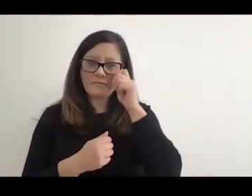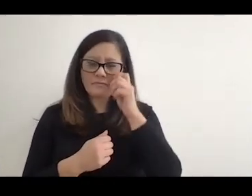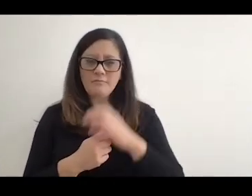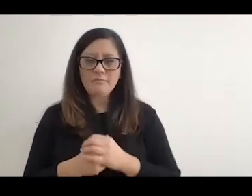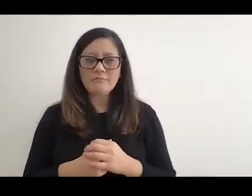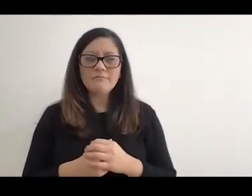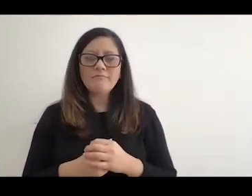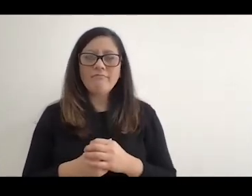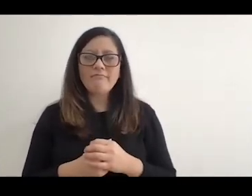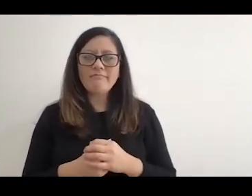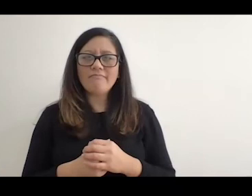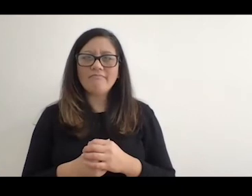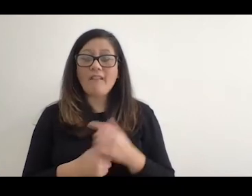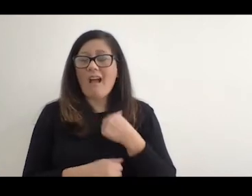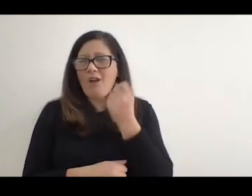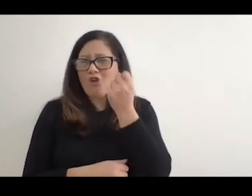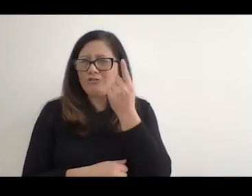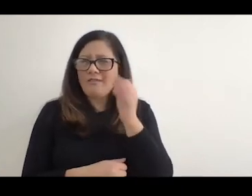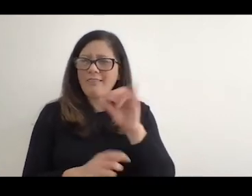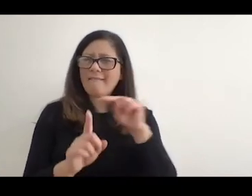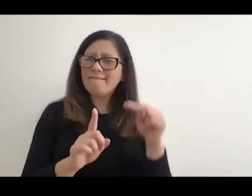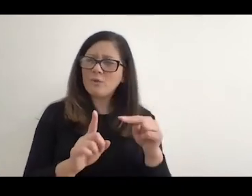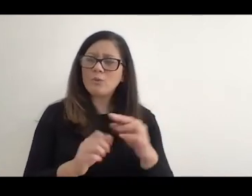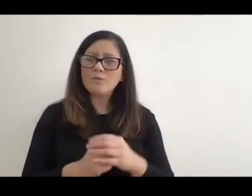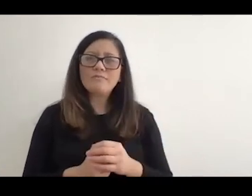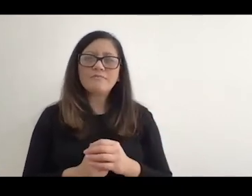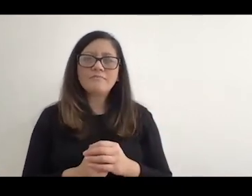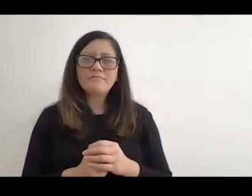so I understand that, and that's where that comes from.